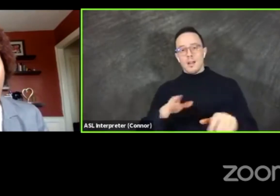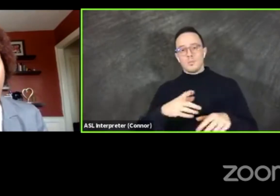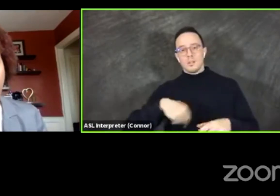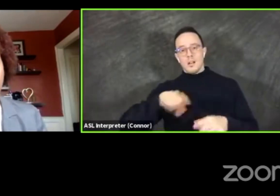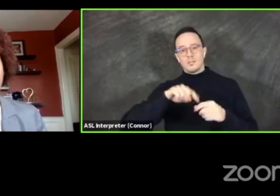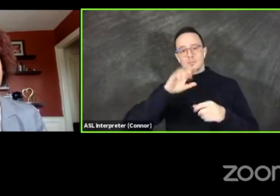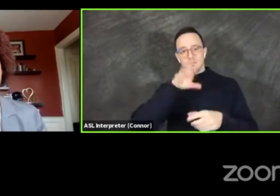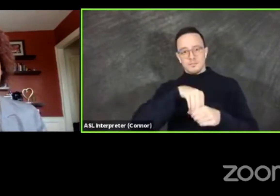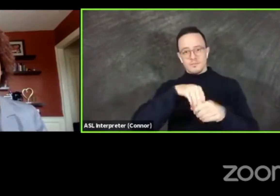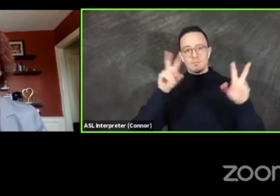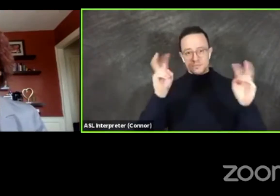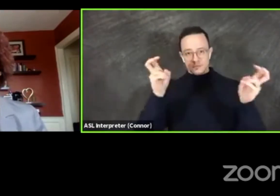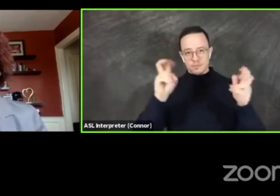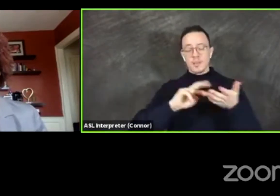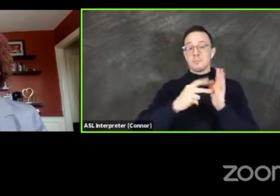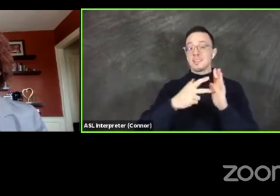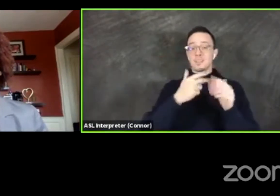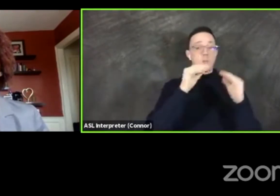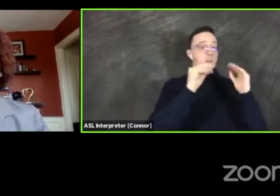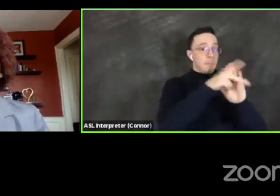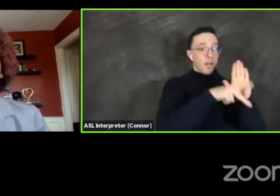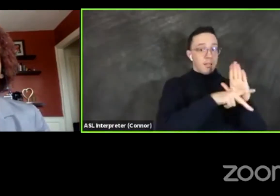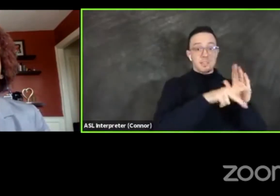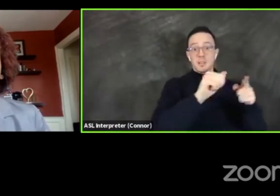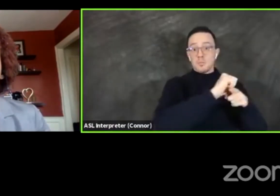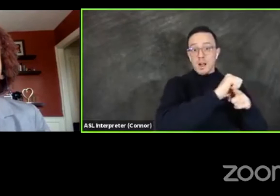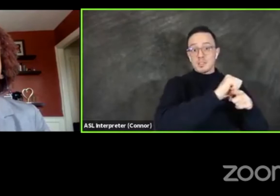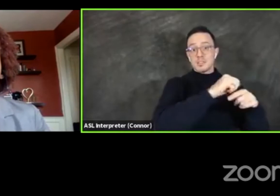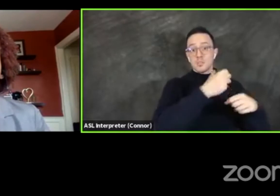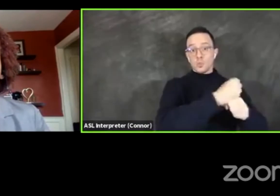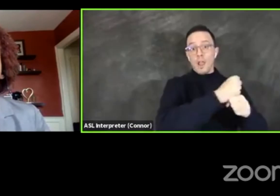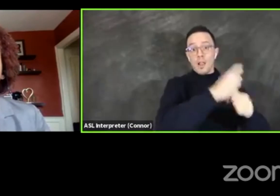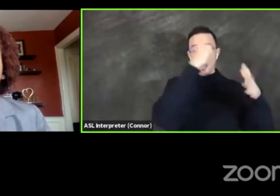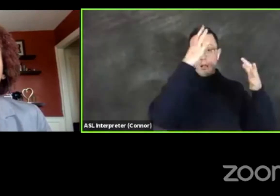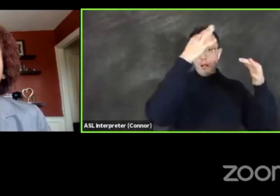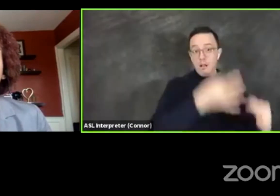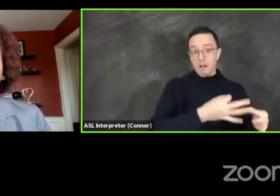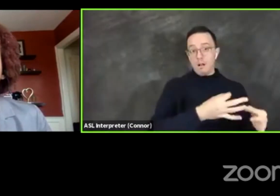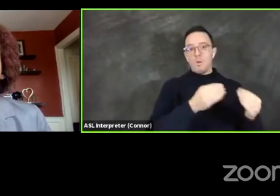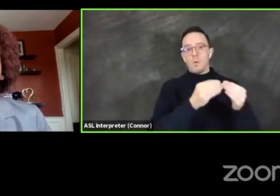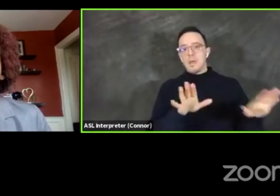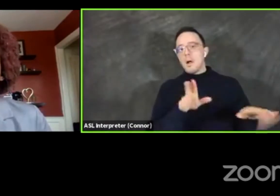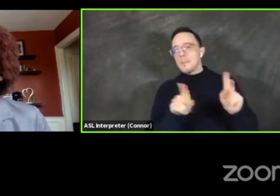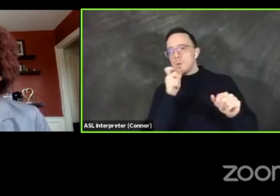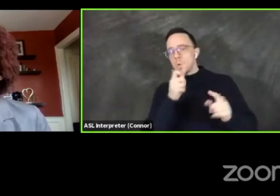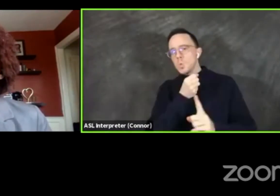POLICY OR PRACTICE SHOULD BE CREATED WITHOUT THE DIRECT VESTING OF THE AFFECTED GROUP. THE COMMUNITY KNOWS THE NEEDS OF